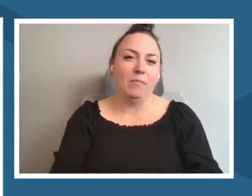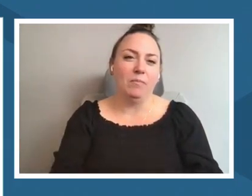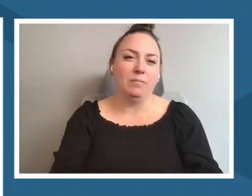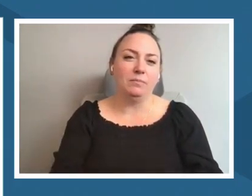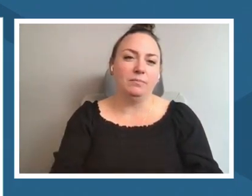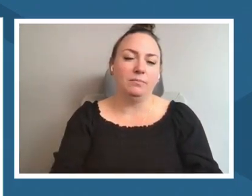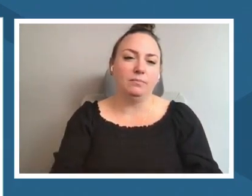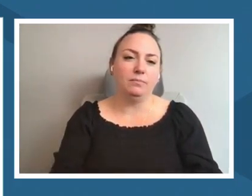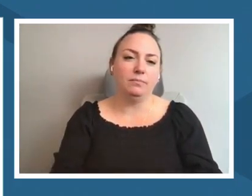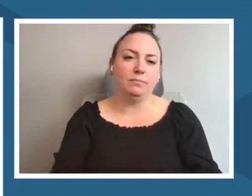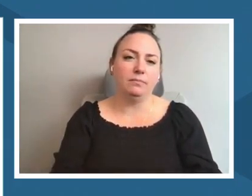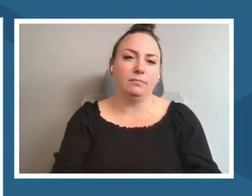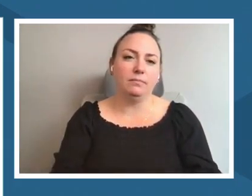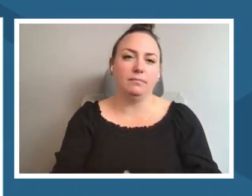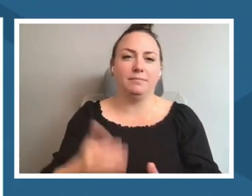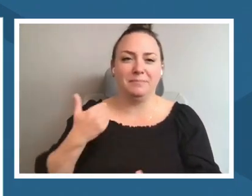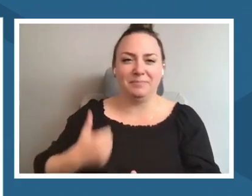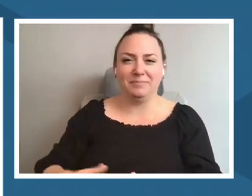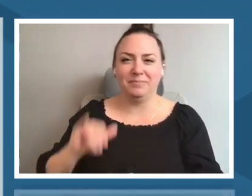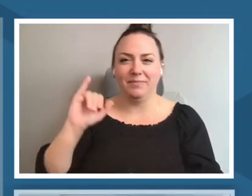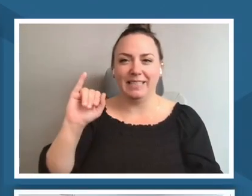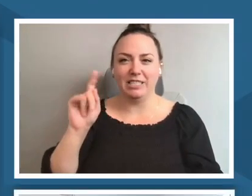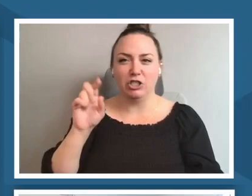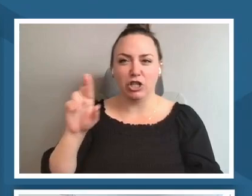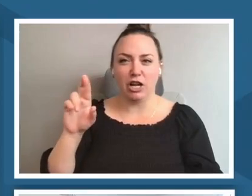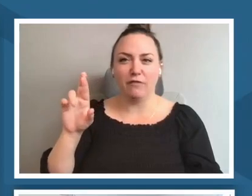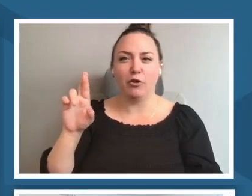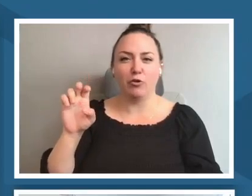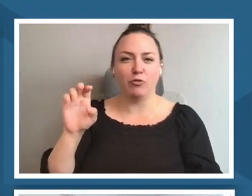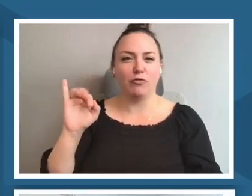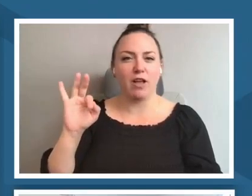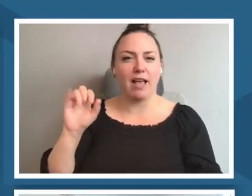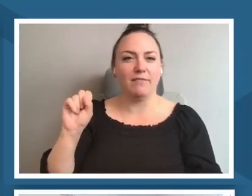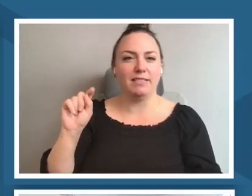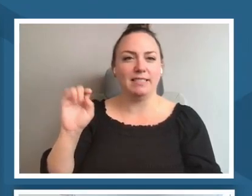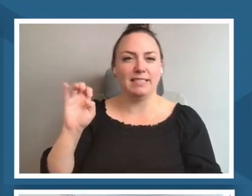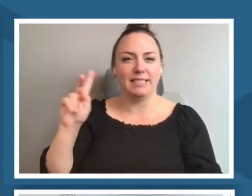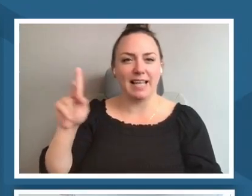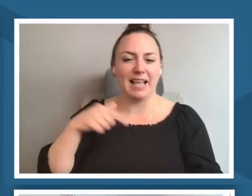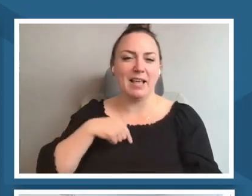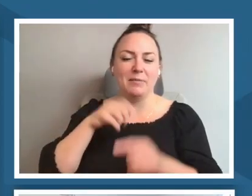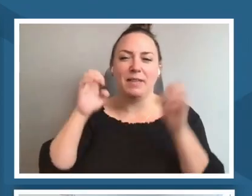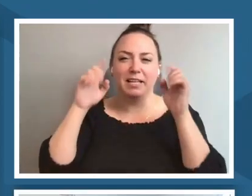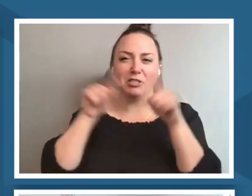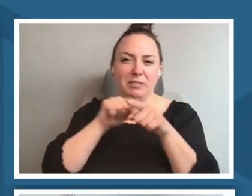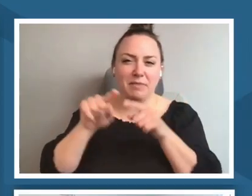so my name is jennifer reifsteck and i'm